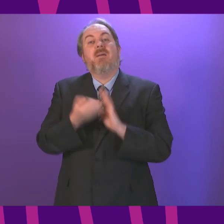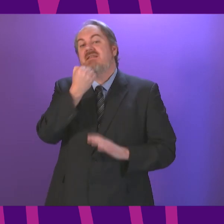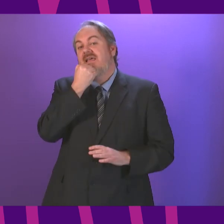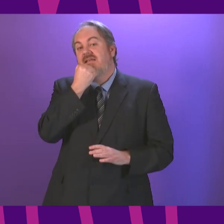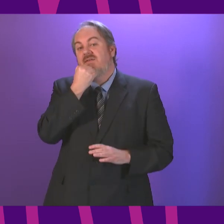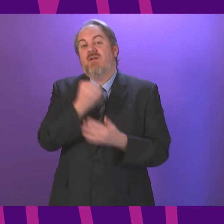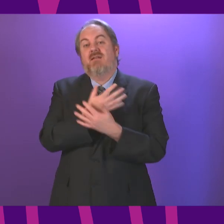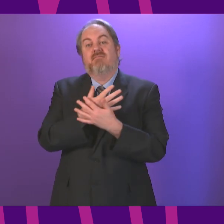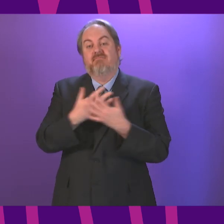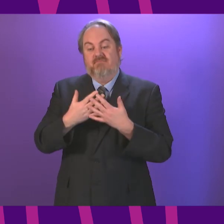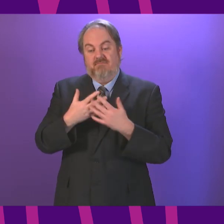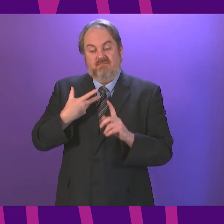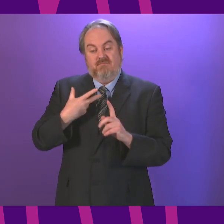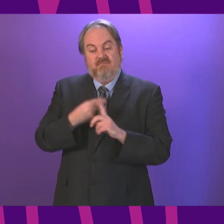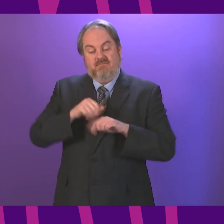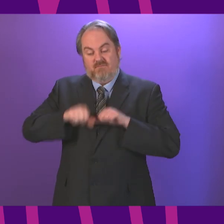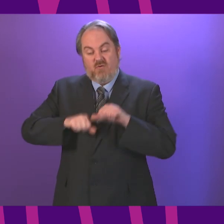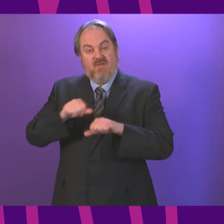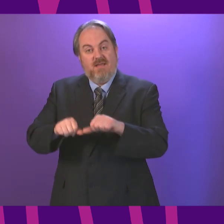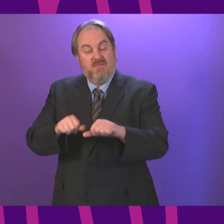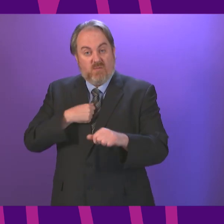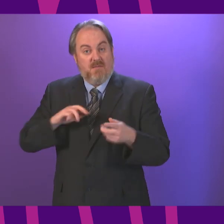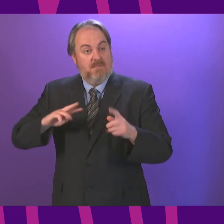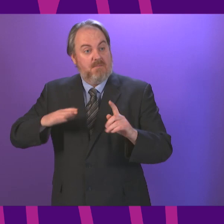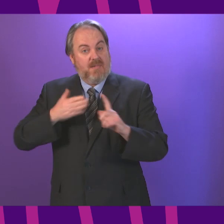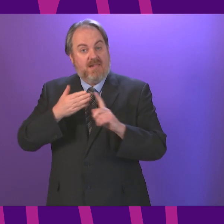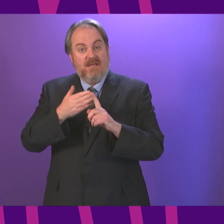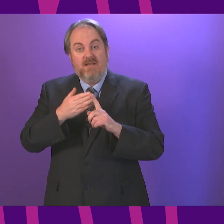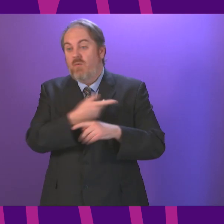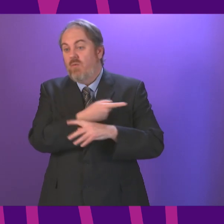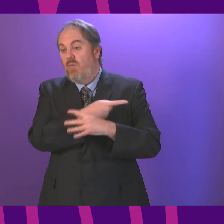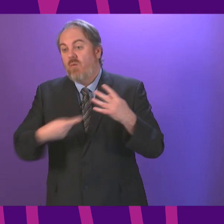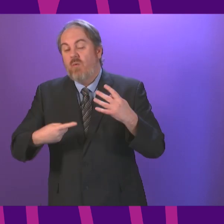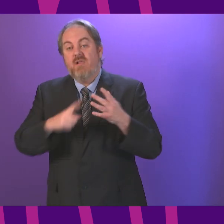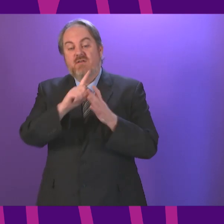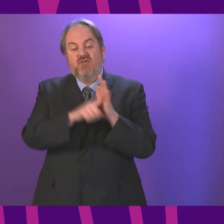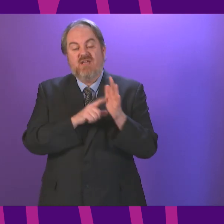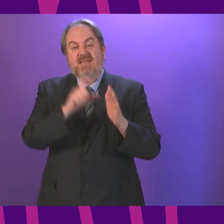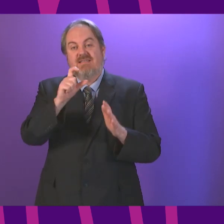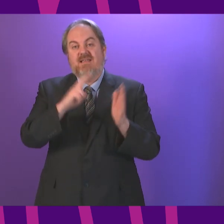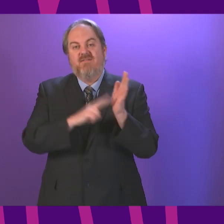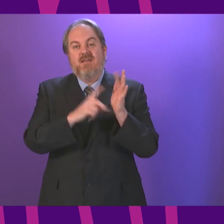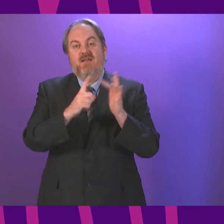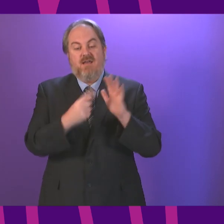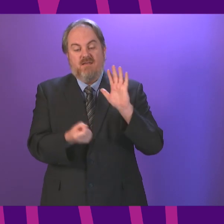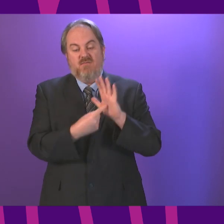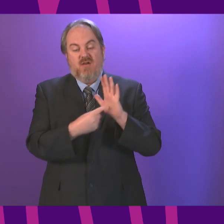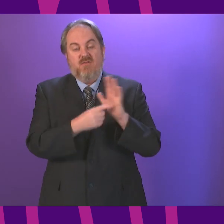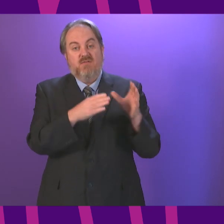which confirms that we are on course to offer first doses to all of the Joint Committee on Vaccination and Immunisation’s priority groups by mid-April. It also confirms that,